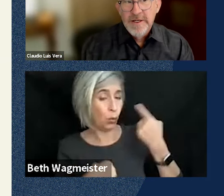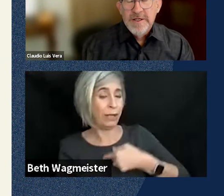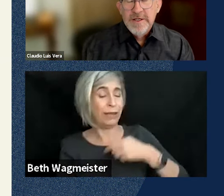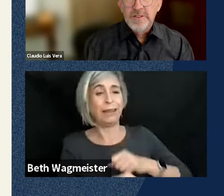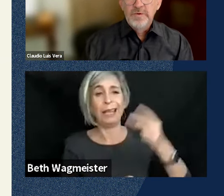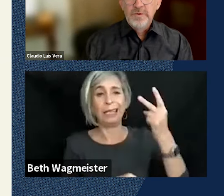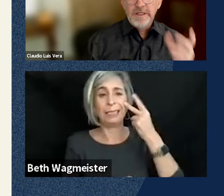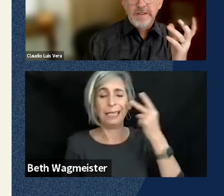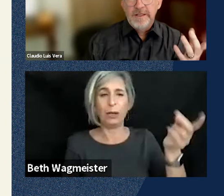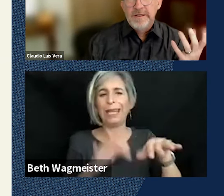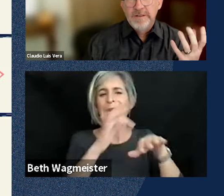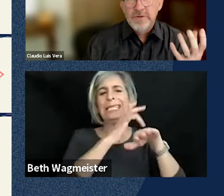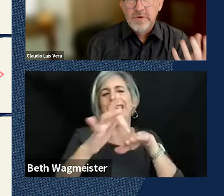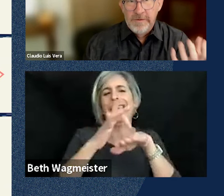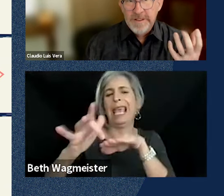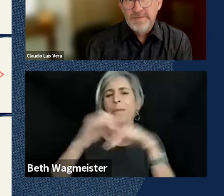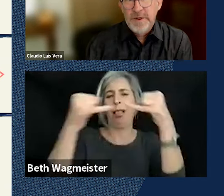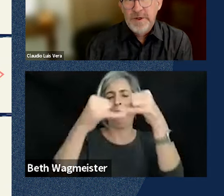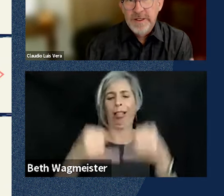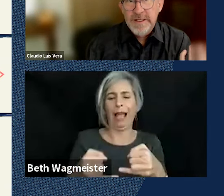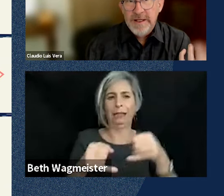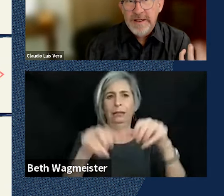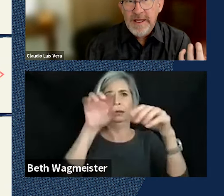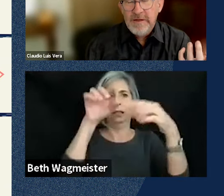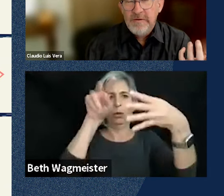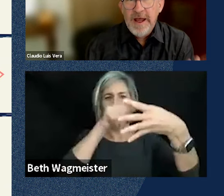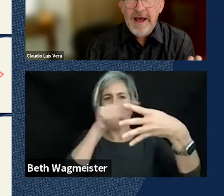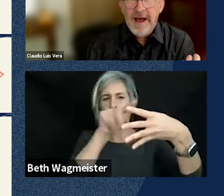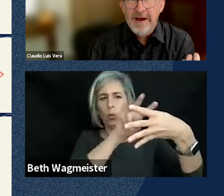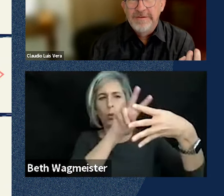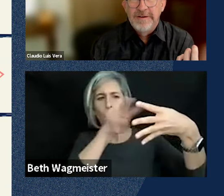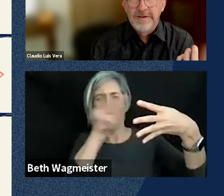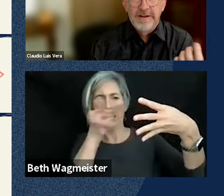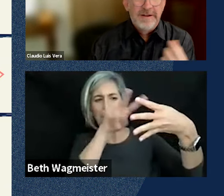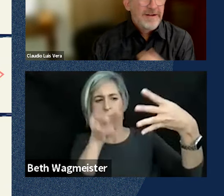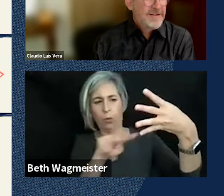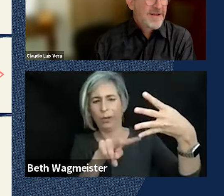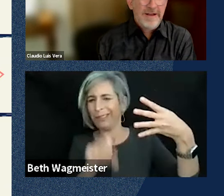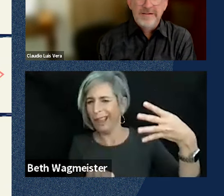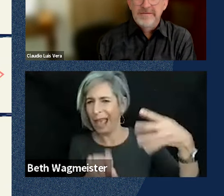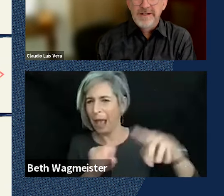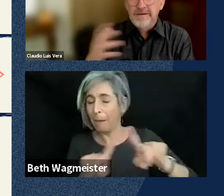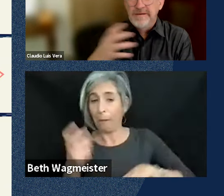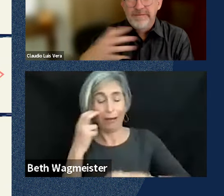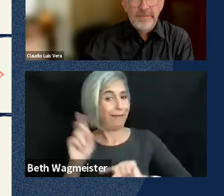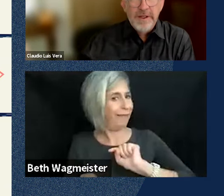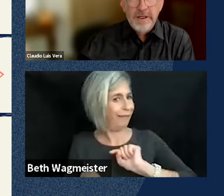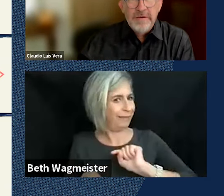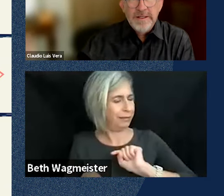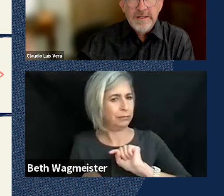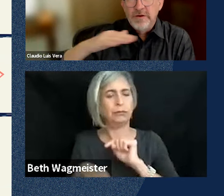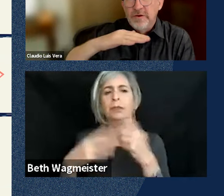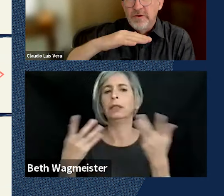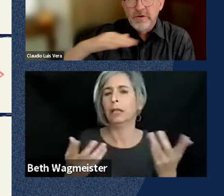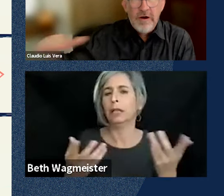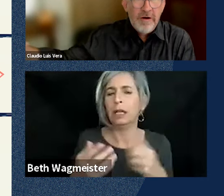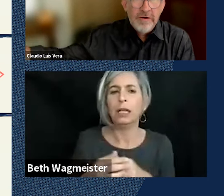So really, the sort of experience that you have, is kind of like, you know, it's a long